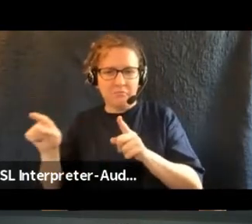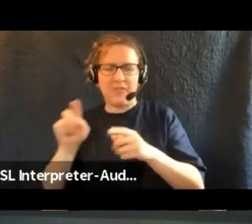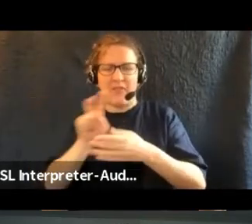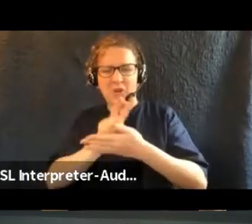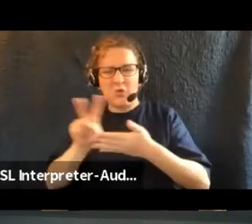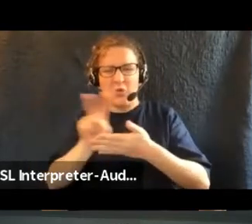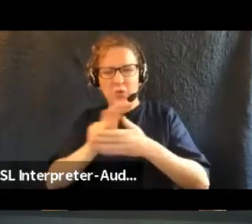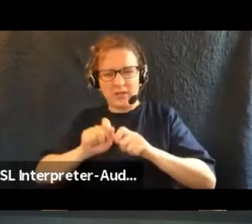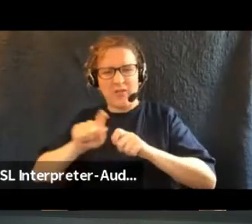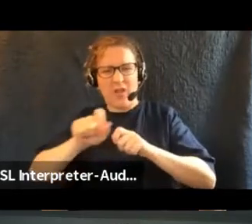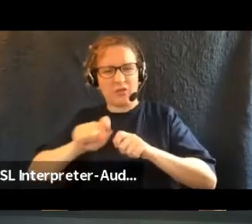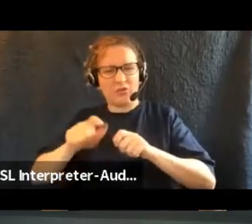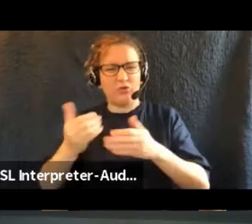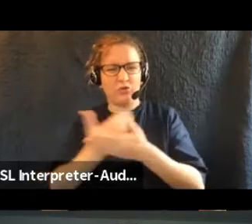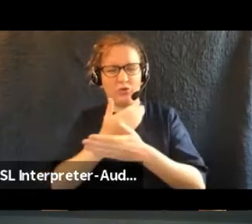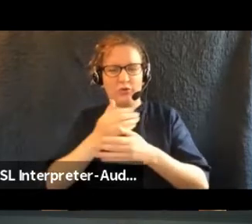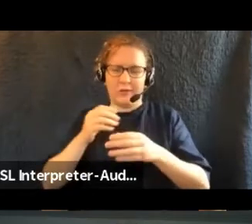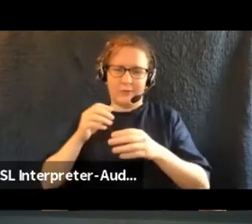intensive process as you can imagine.